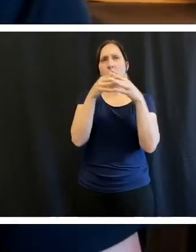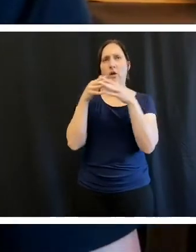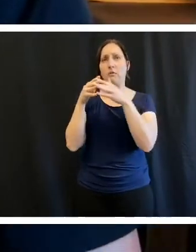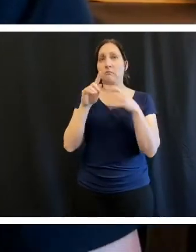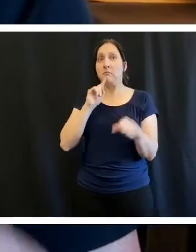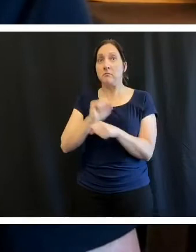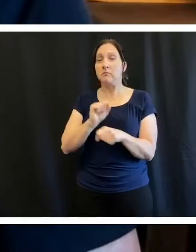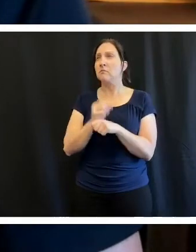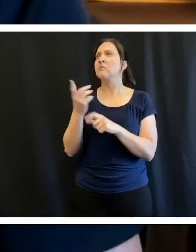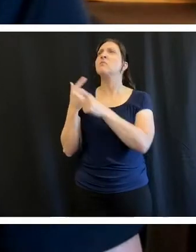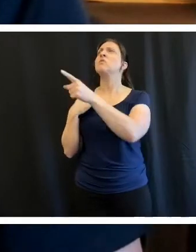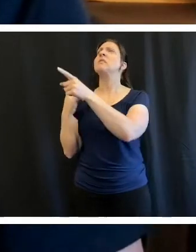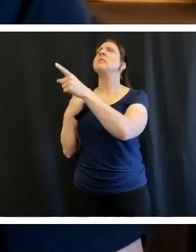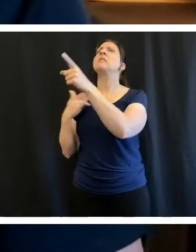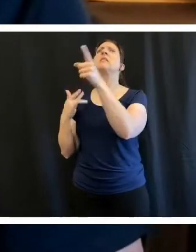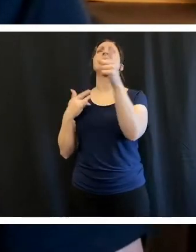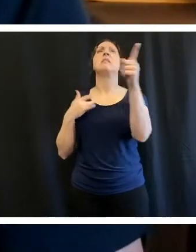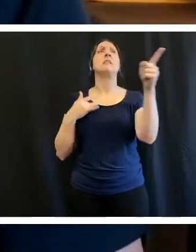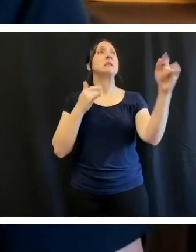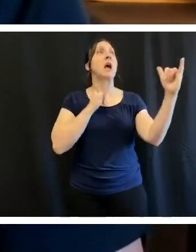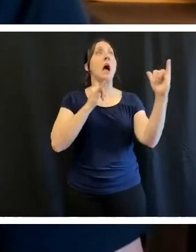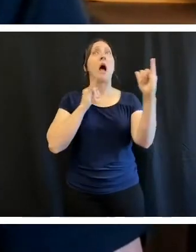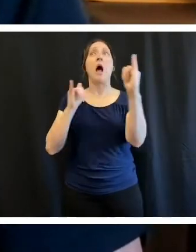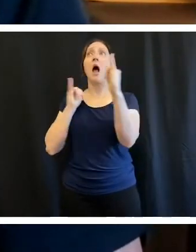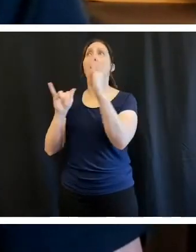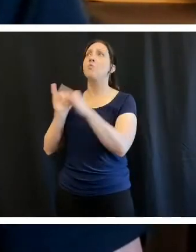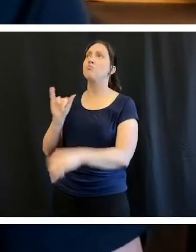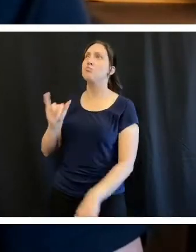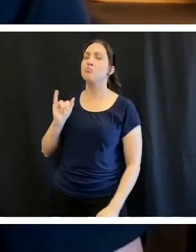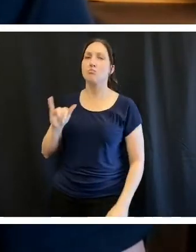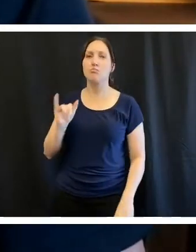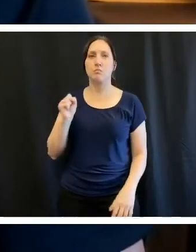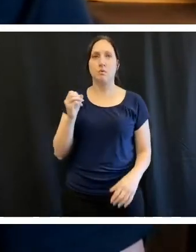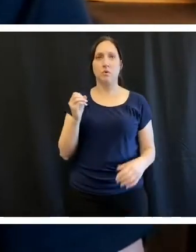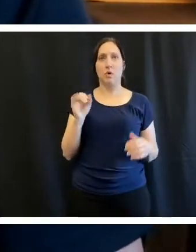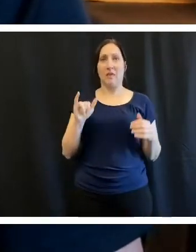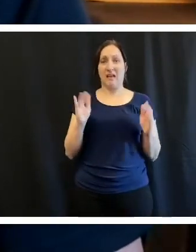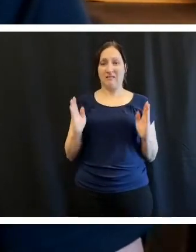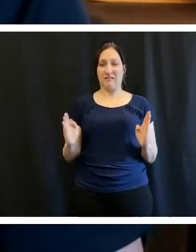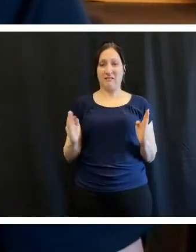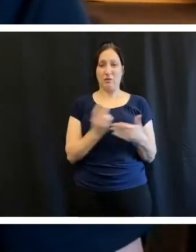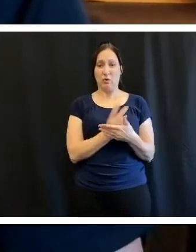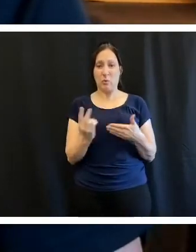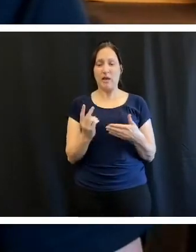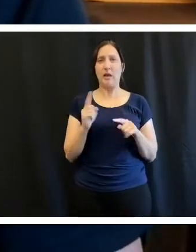As I said before, the amount of work that it took to pull something off like this in two weeks is astonishing.